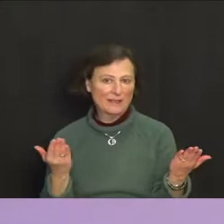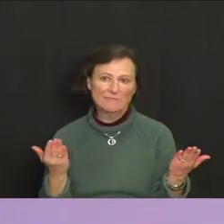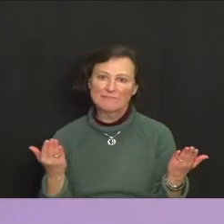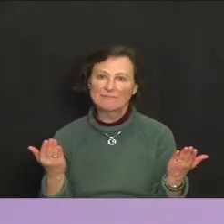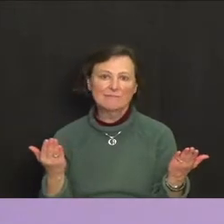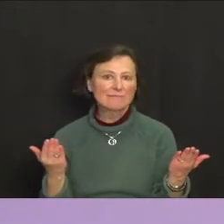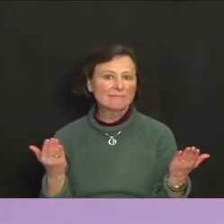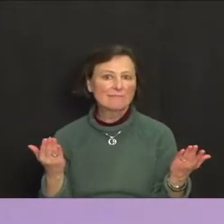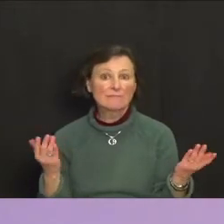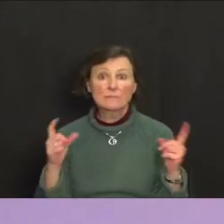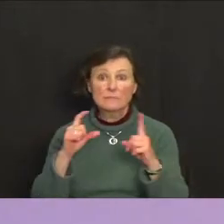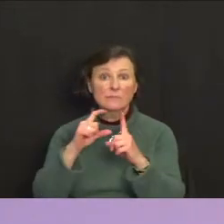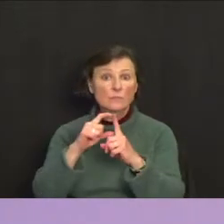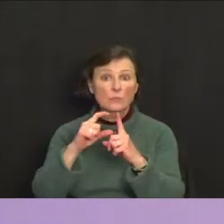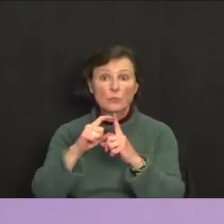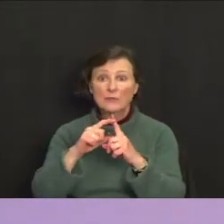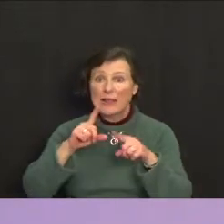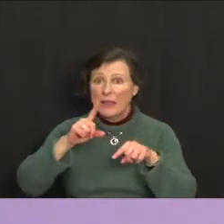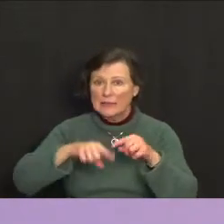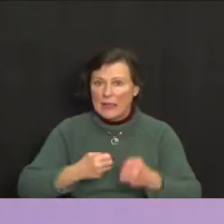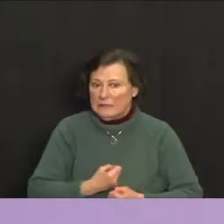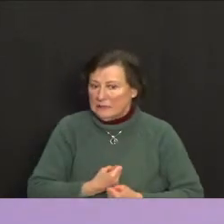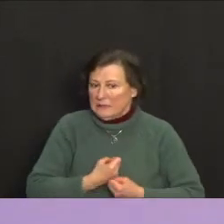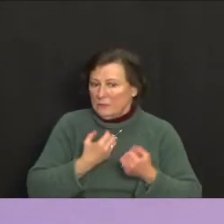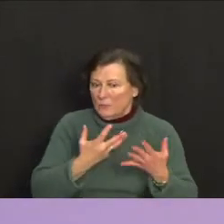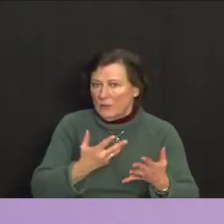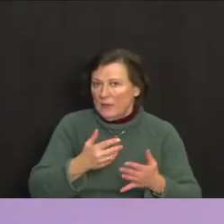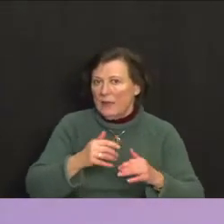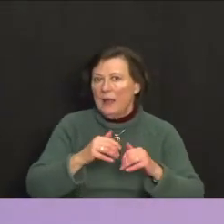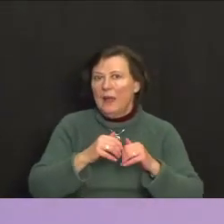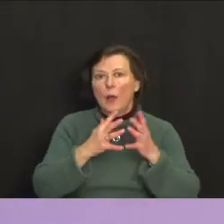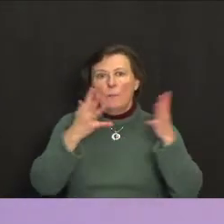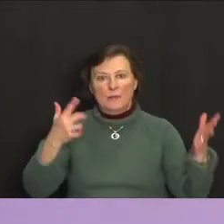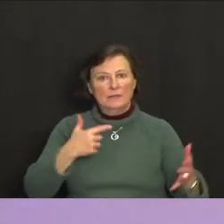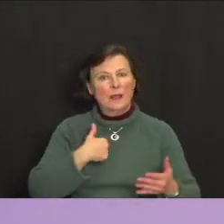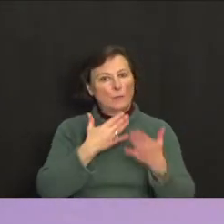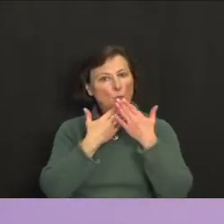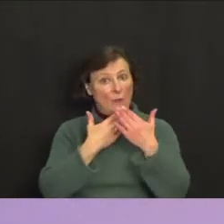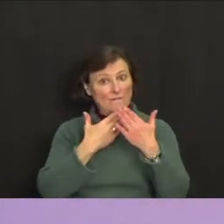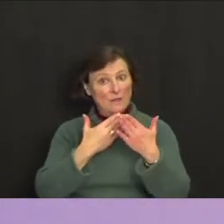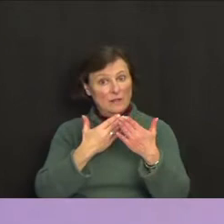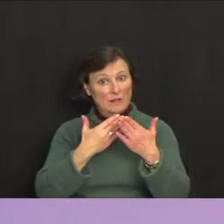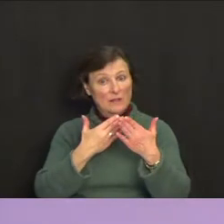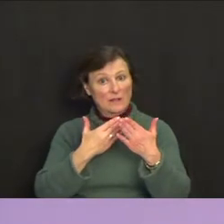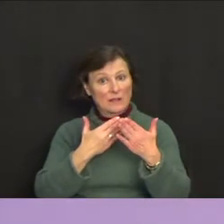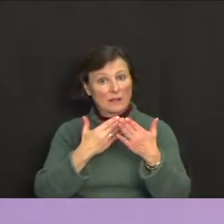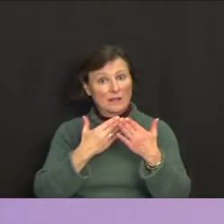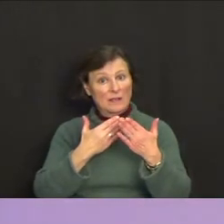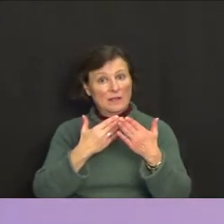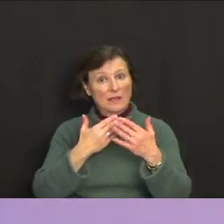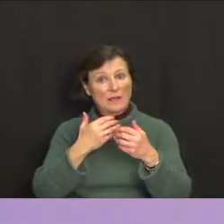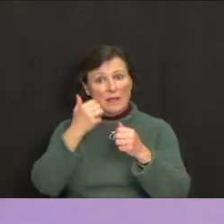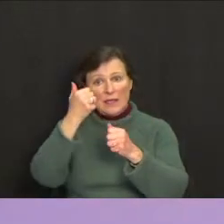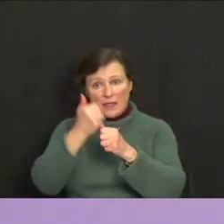Words cannot express how much I am grateful for everyone that contributes to this program.